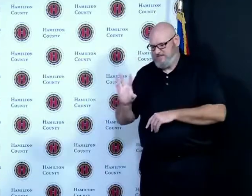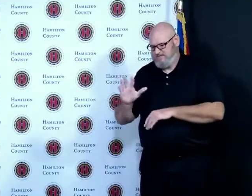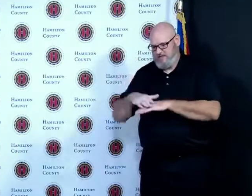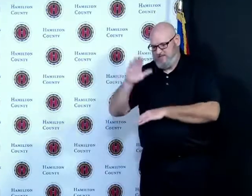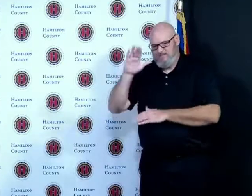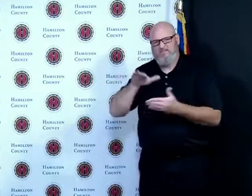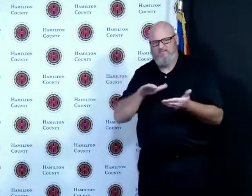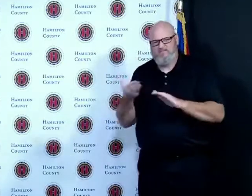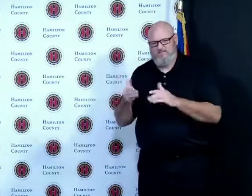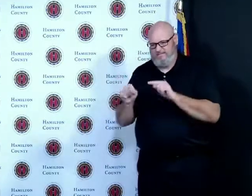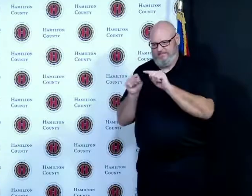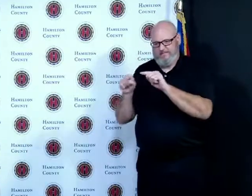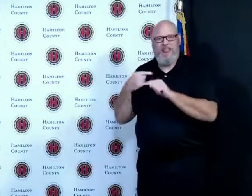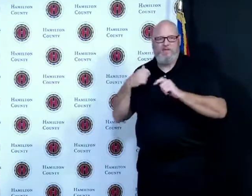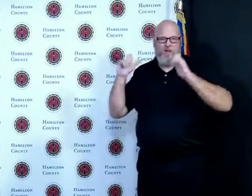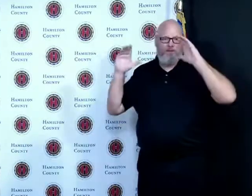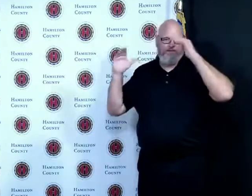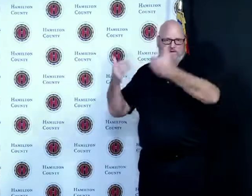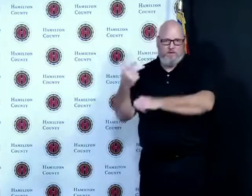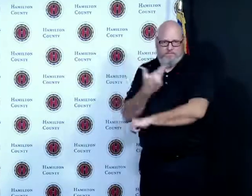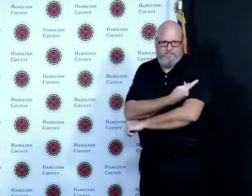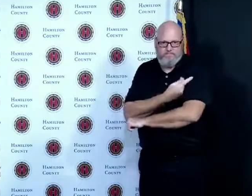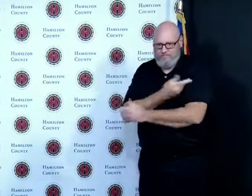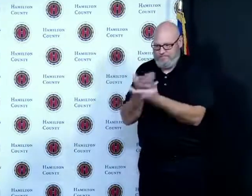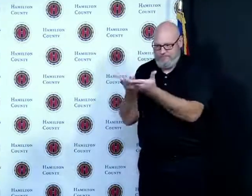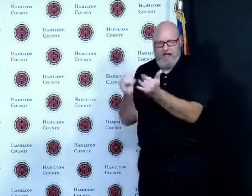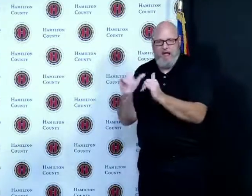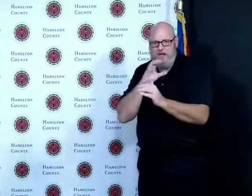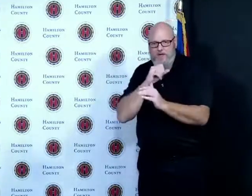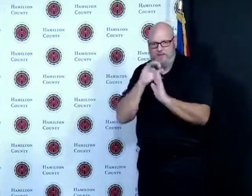all right so with that Bridget I think we're ready for questions thanks Commissioner